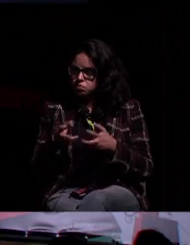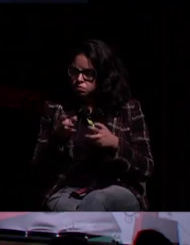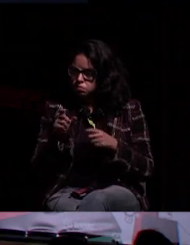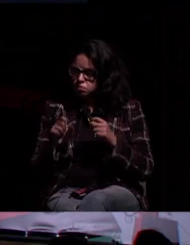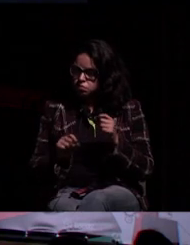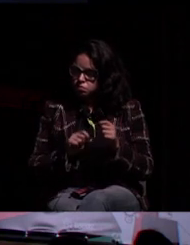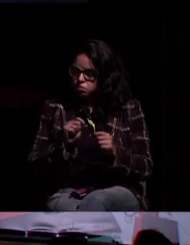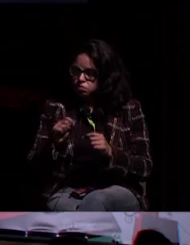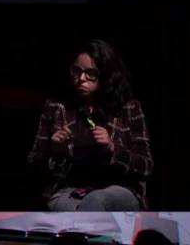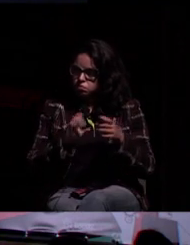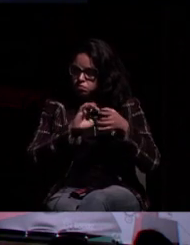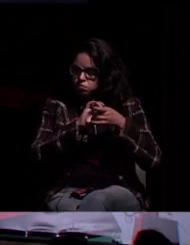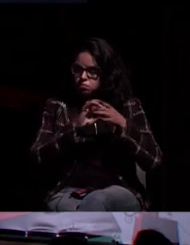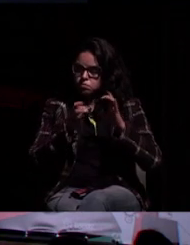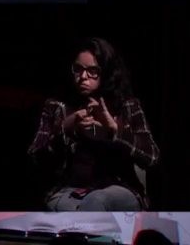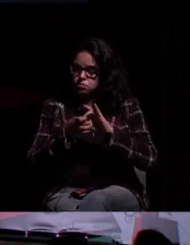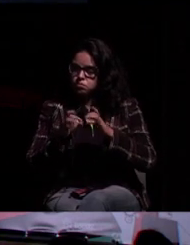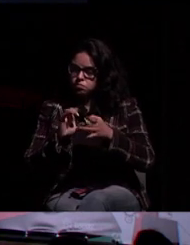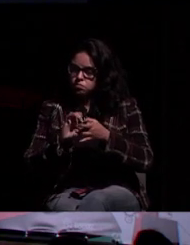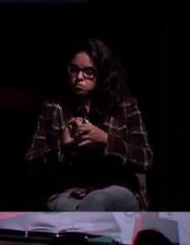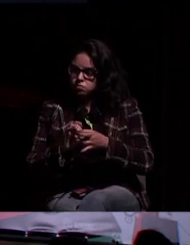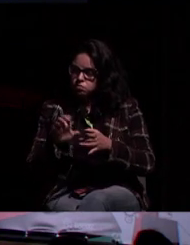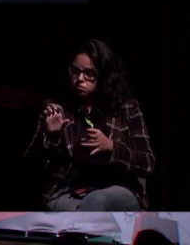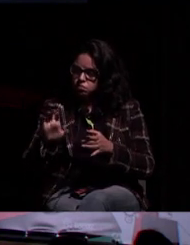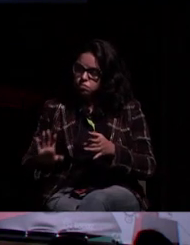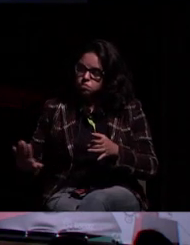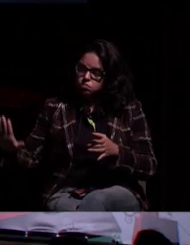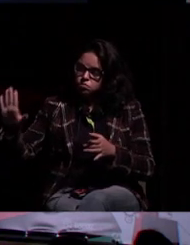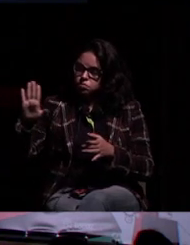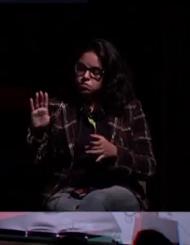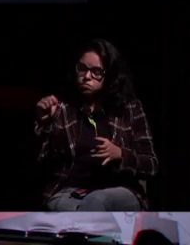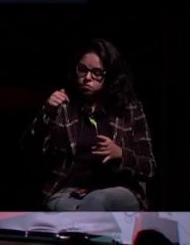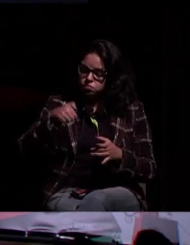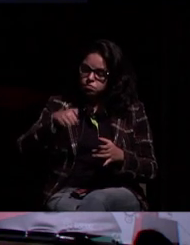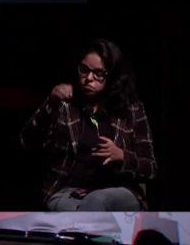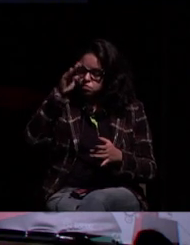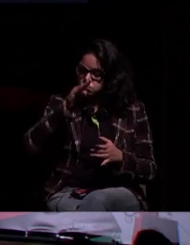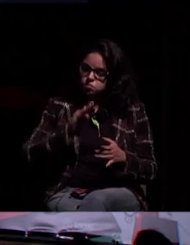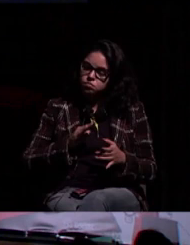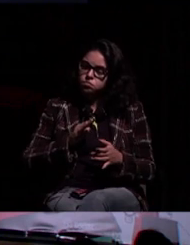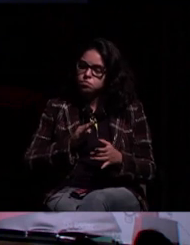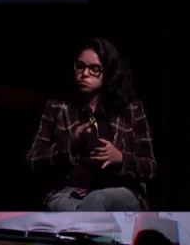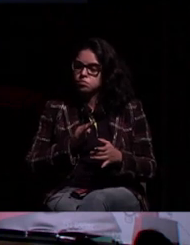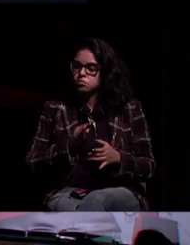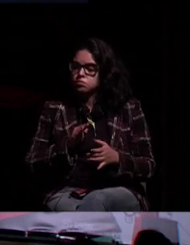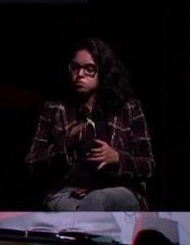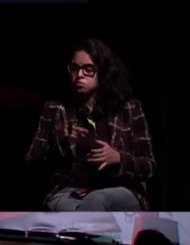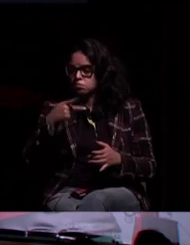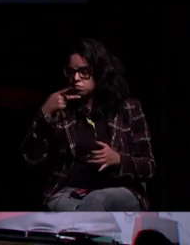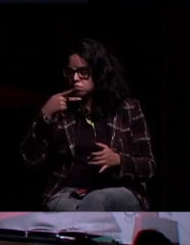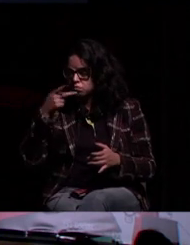European and Brazilian contexts. We are talking about an idea